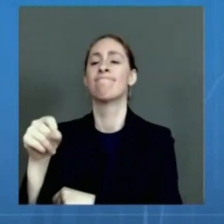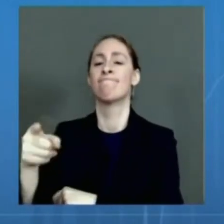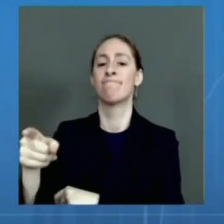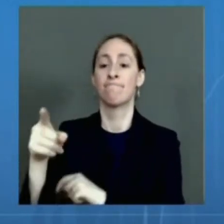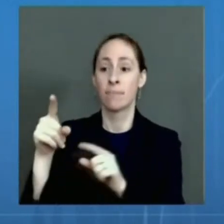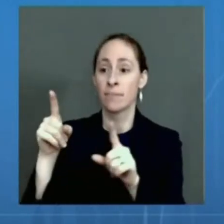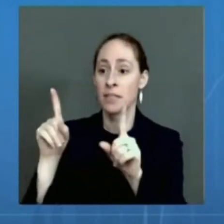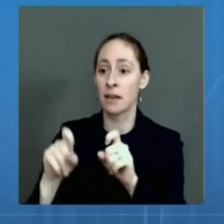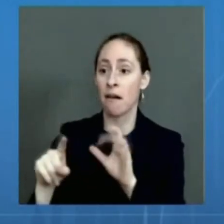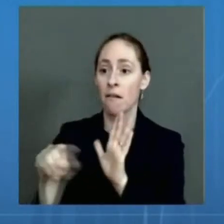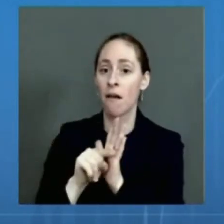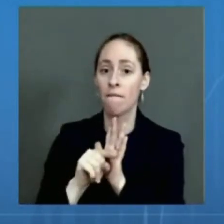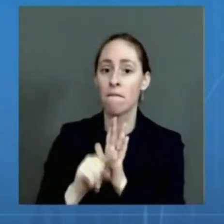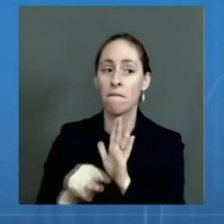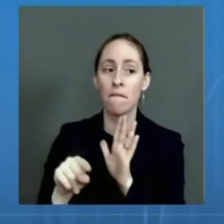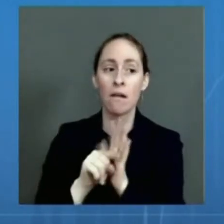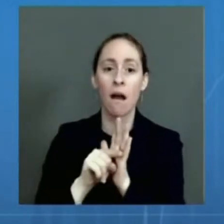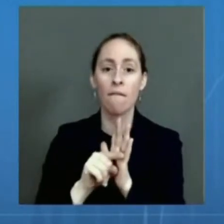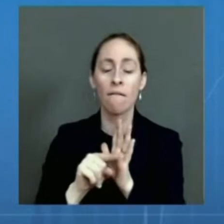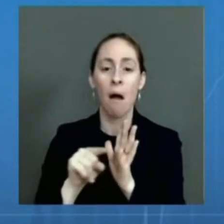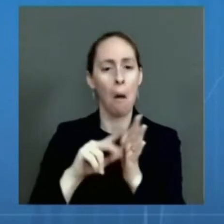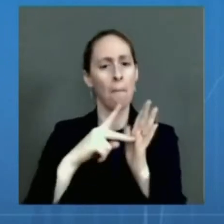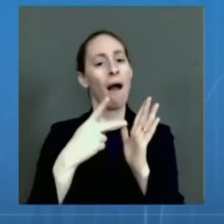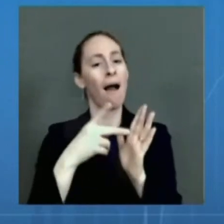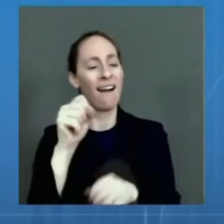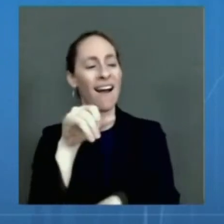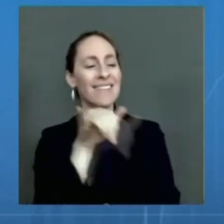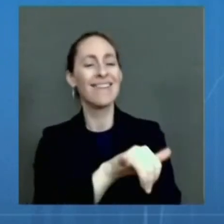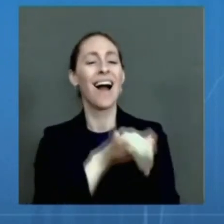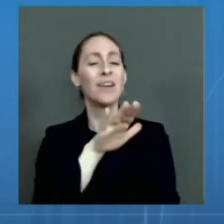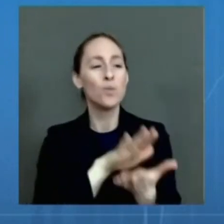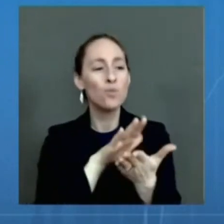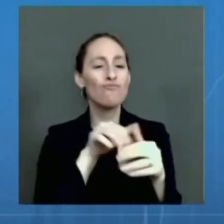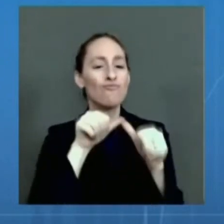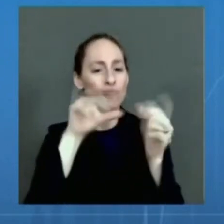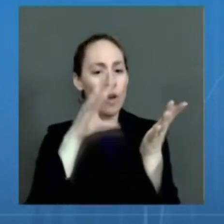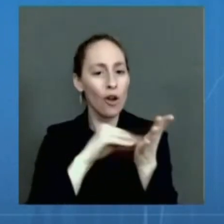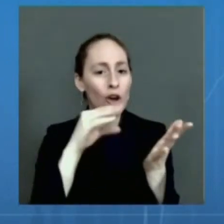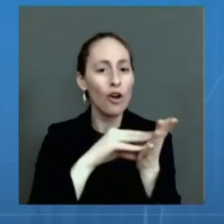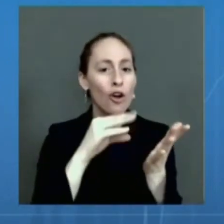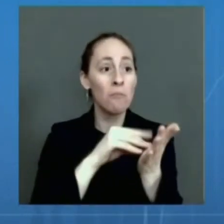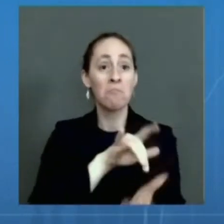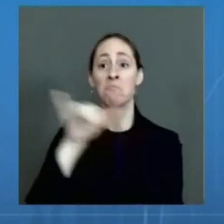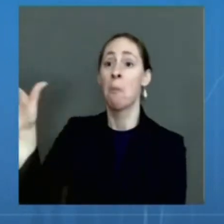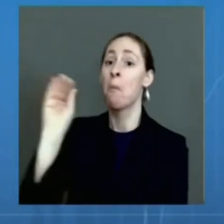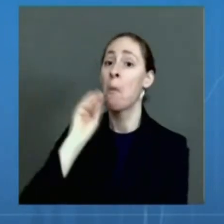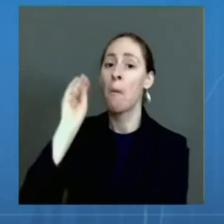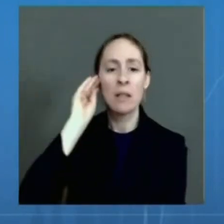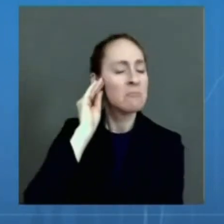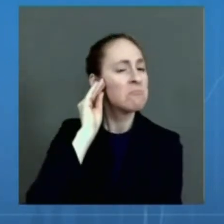TO TEST NEGATIVE THEY CAN STAY IN SCHOOL INSTEAD OF